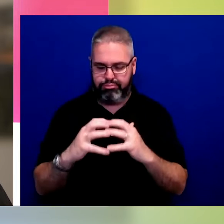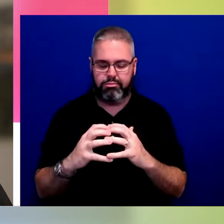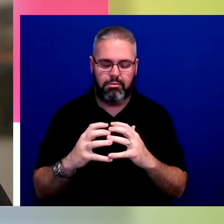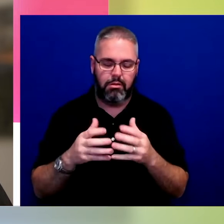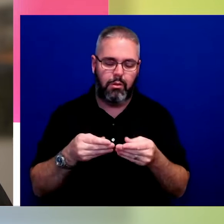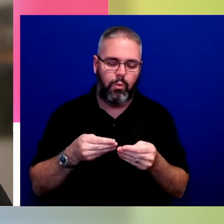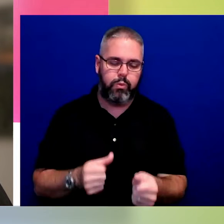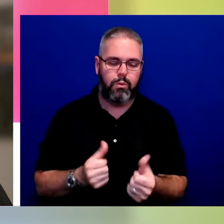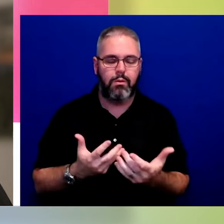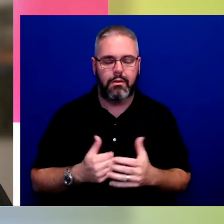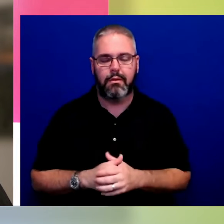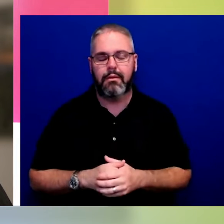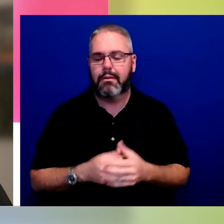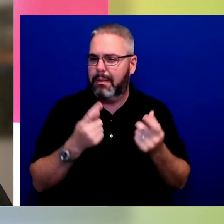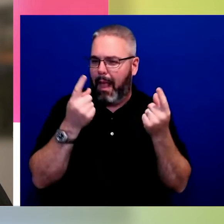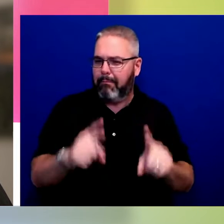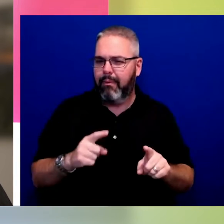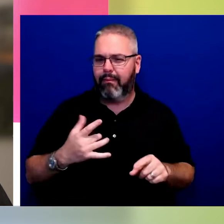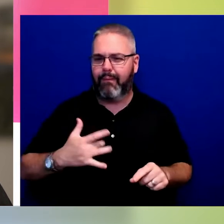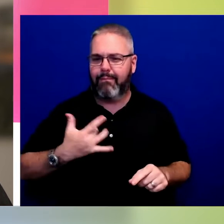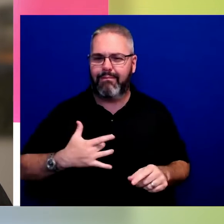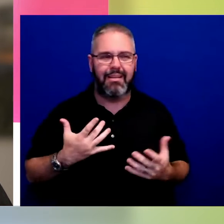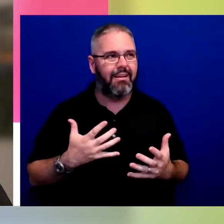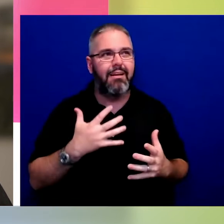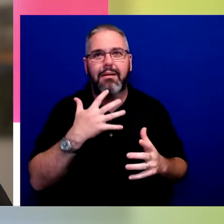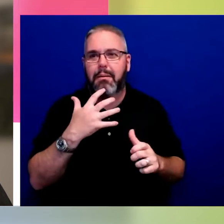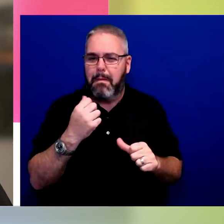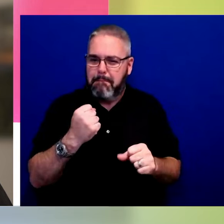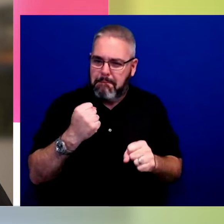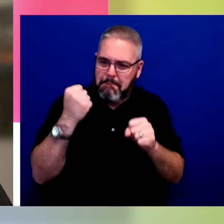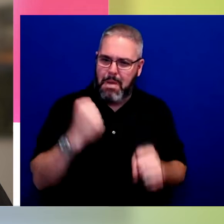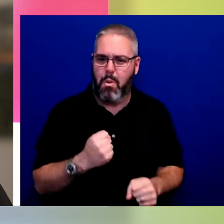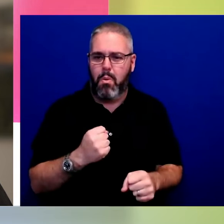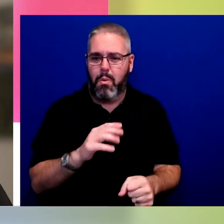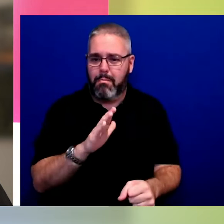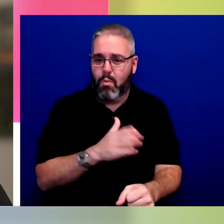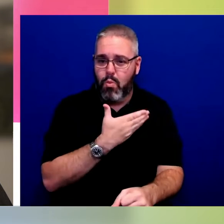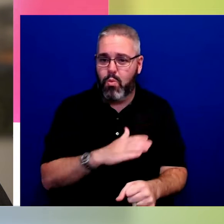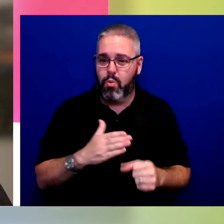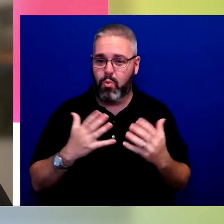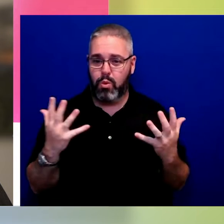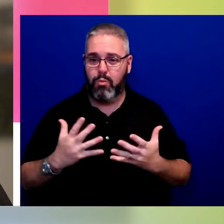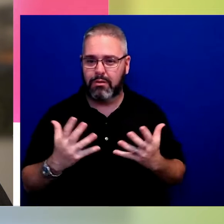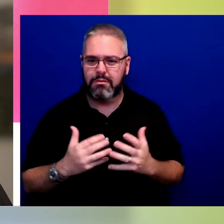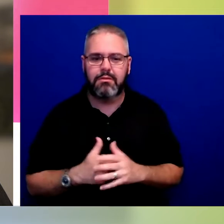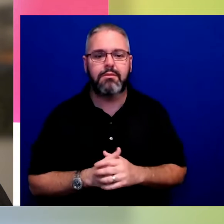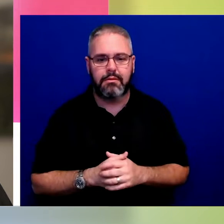Something that I feel is so powerful about music is that the greatest music allows us